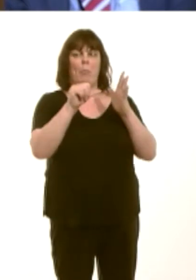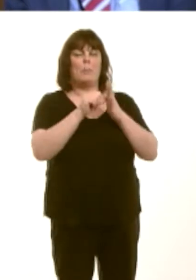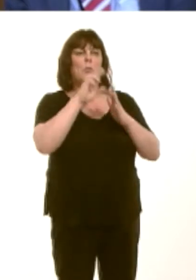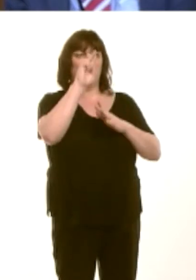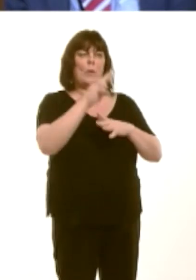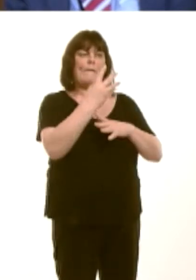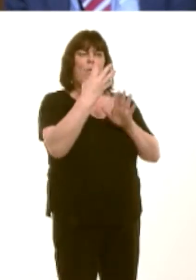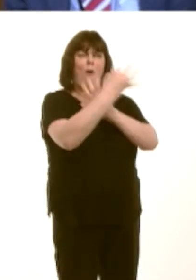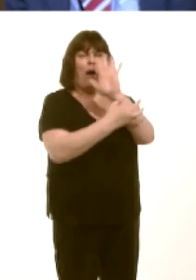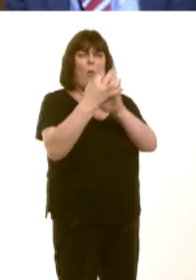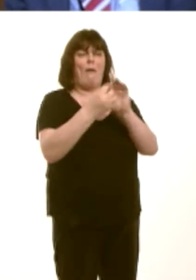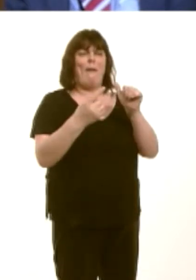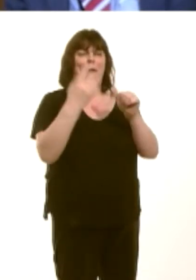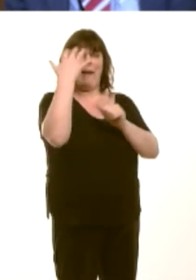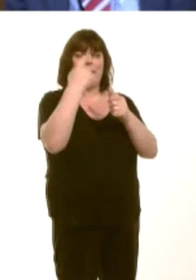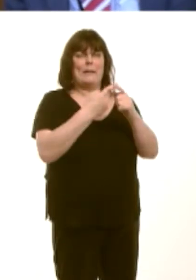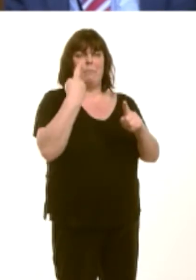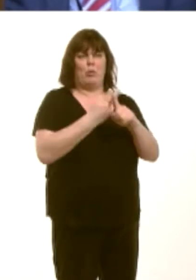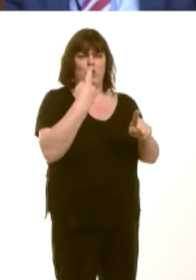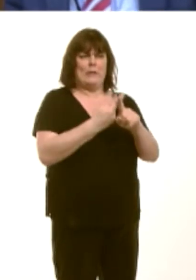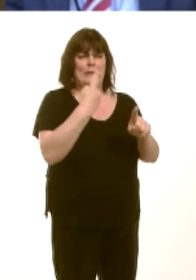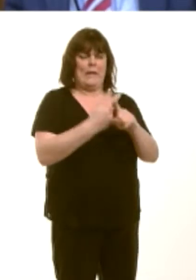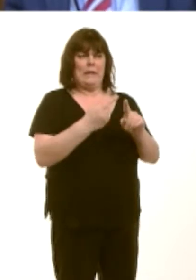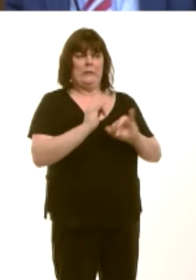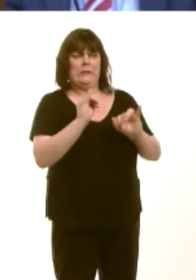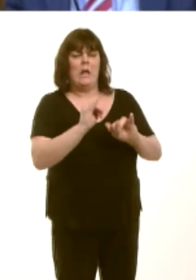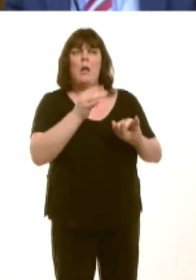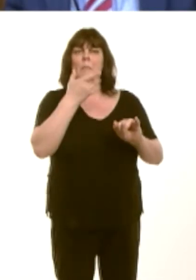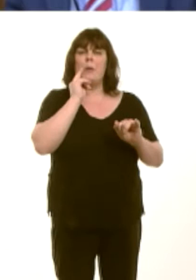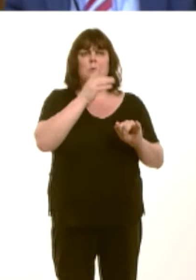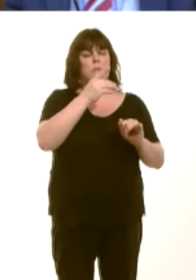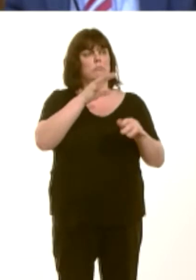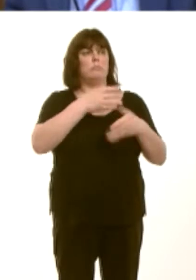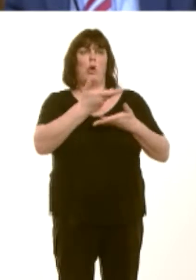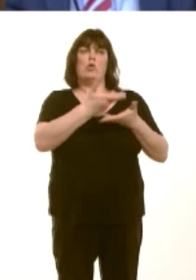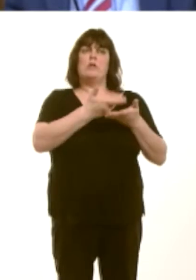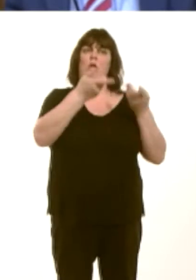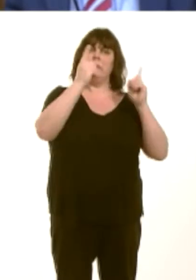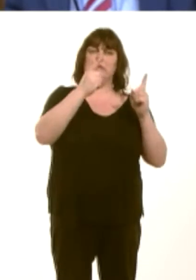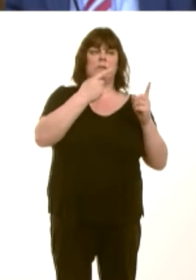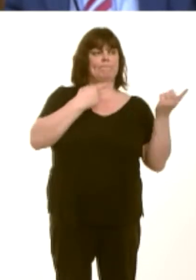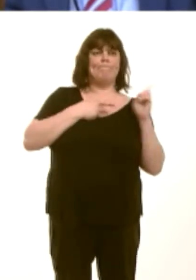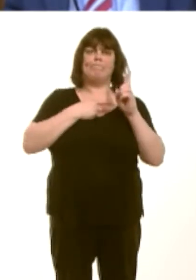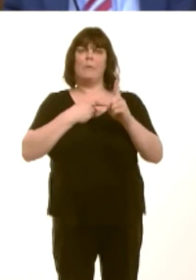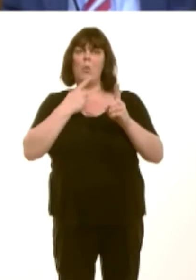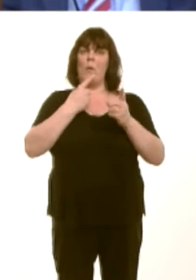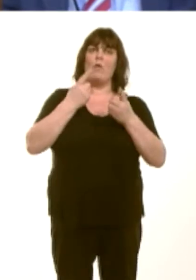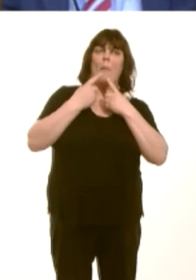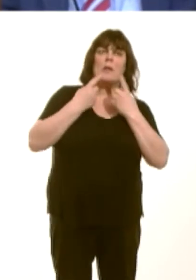themselves came forward with ideas as to how that service could be continued. Iíd invite the consultants in Ysbyty Glan Clwyd to come forward with some ideas now